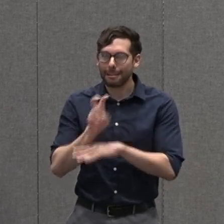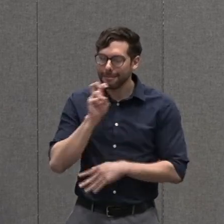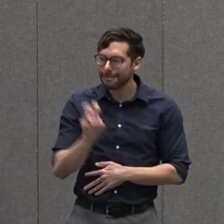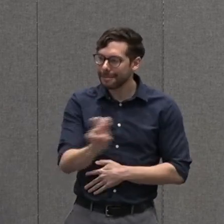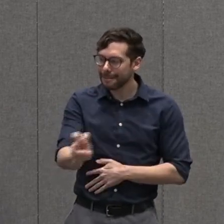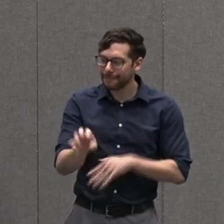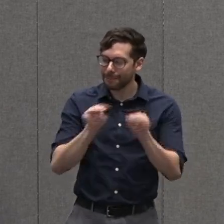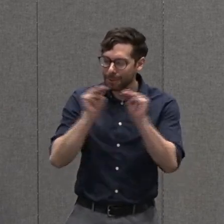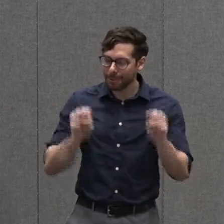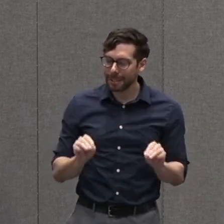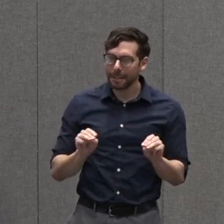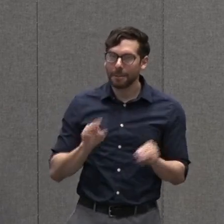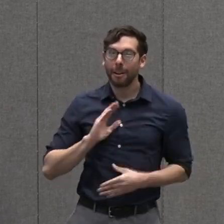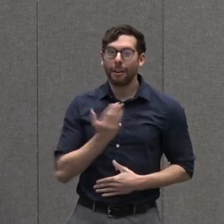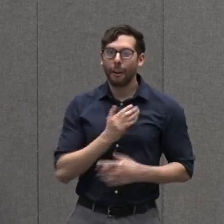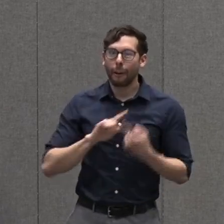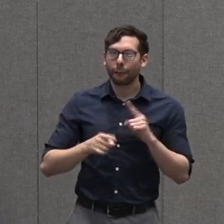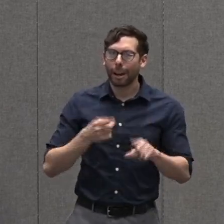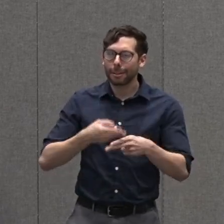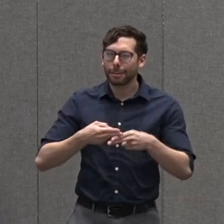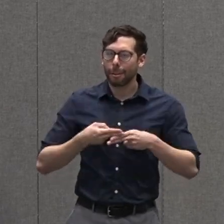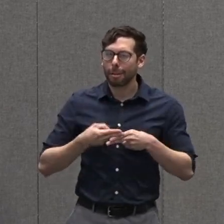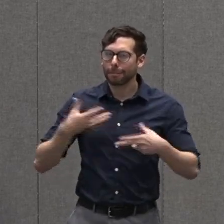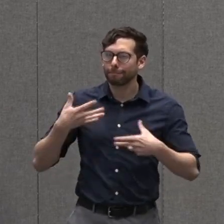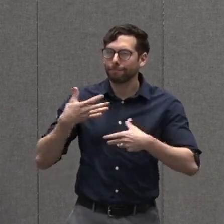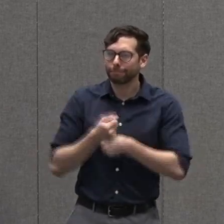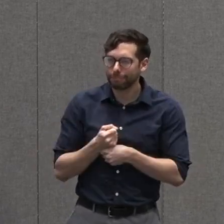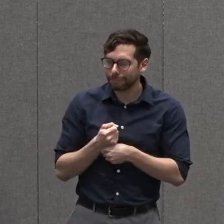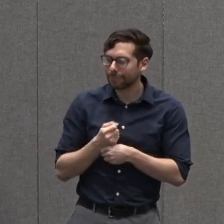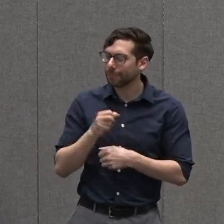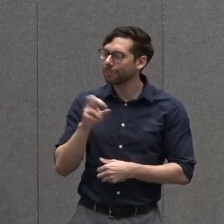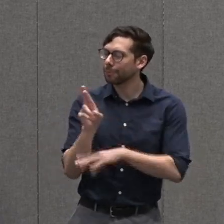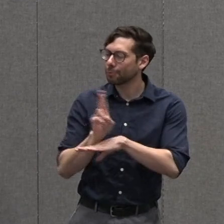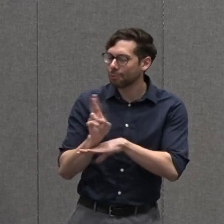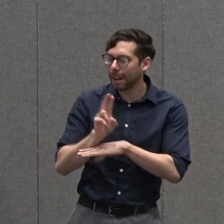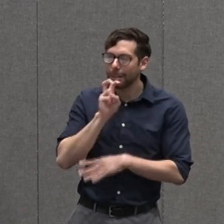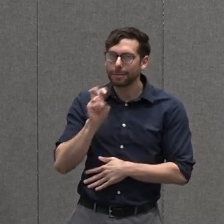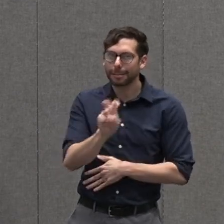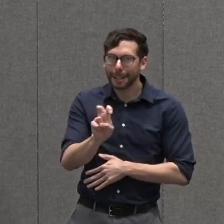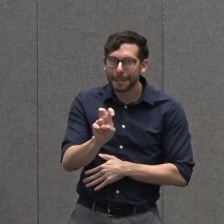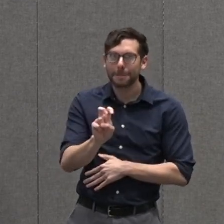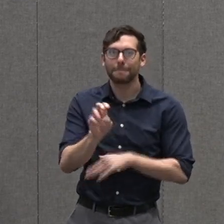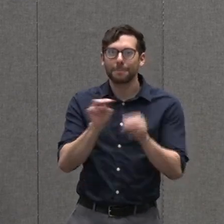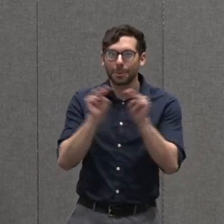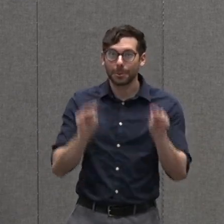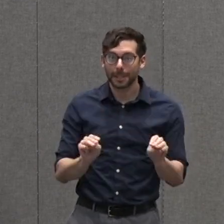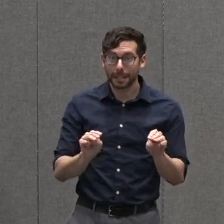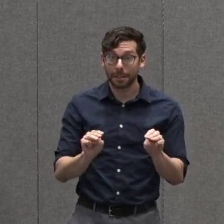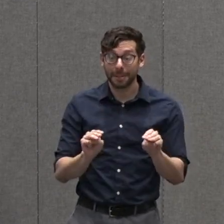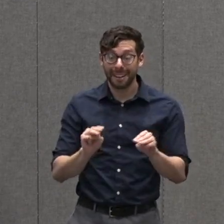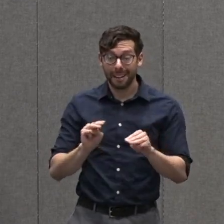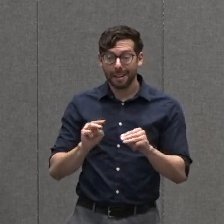and you're welcome to use that. But we have been in Old Town now for 30 years. Wow.